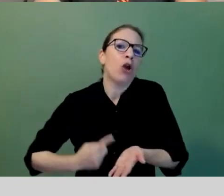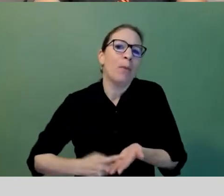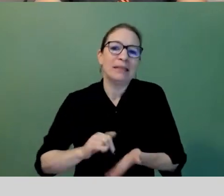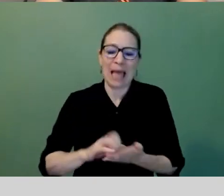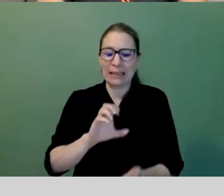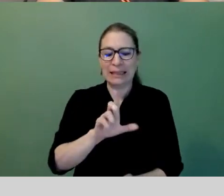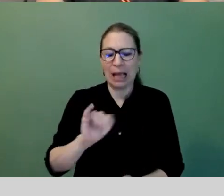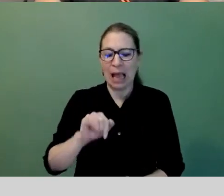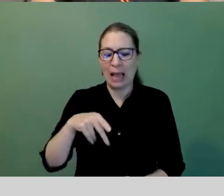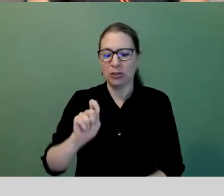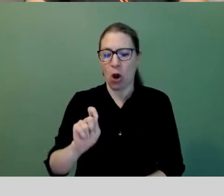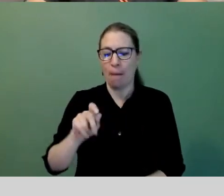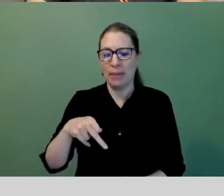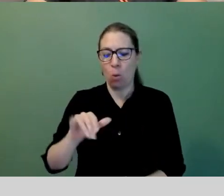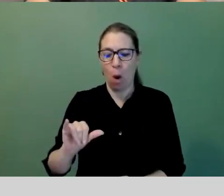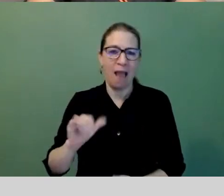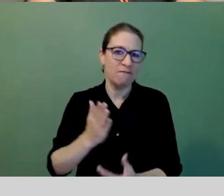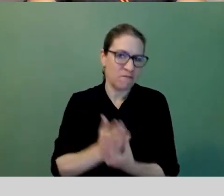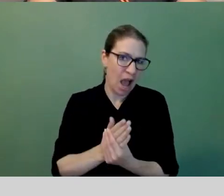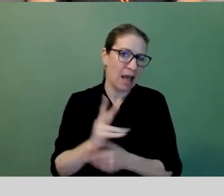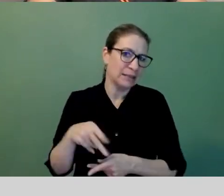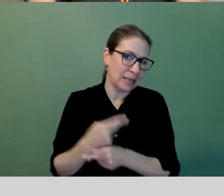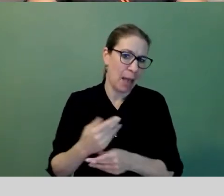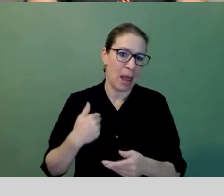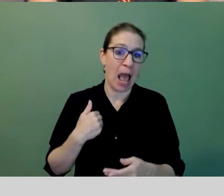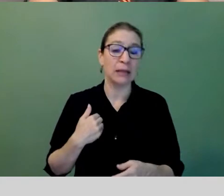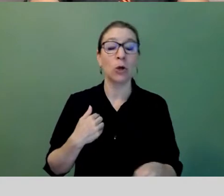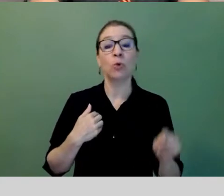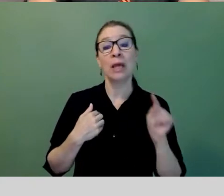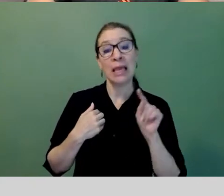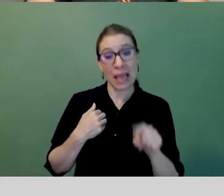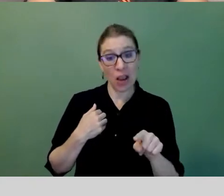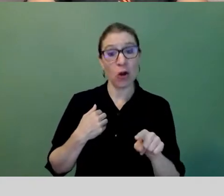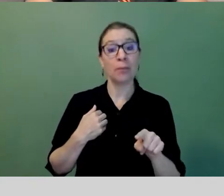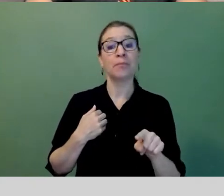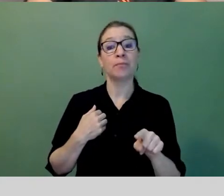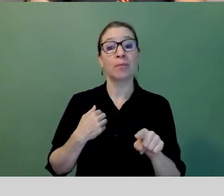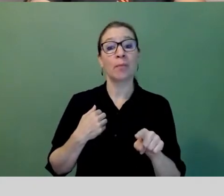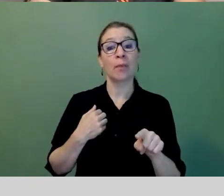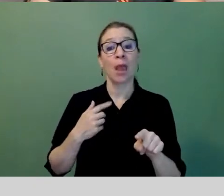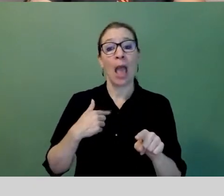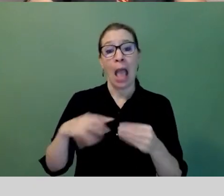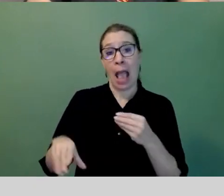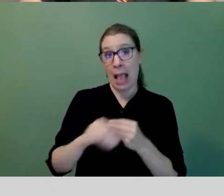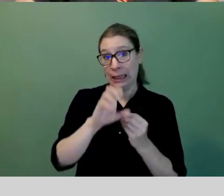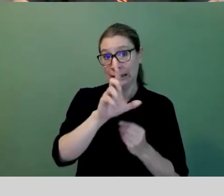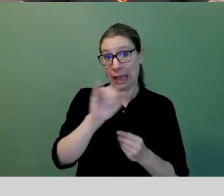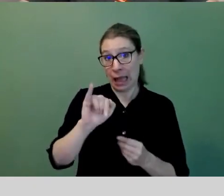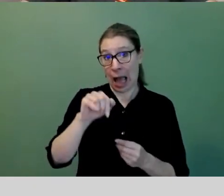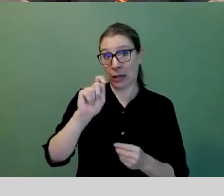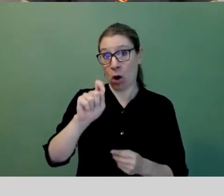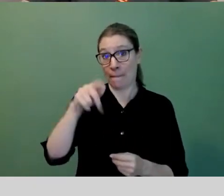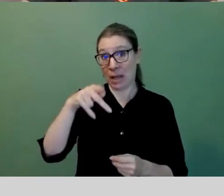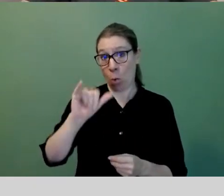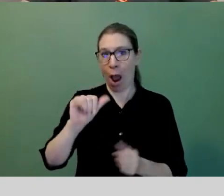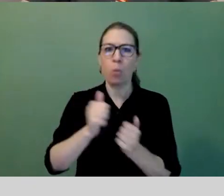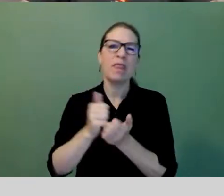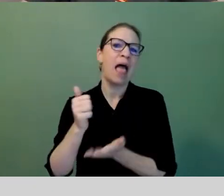cli.py file contain. So here I'm executing cli.py command with the help option.